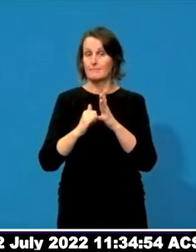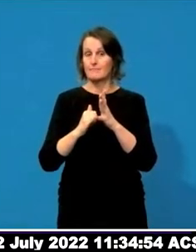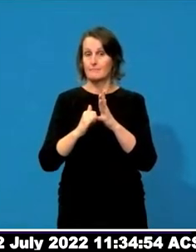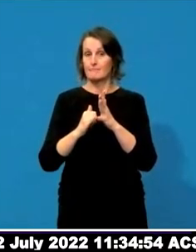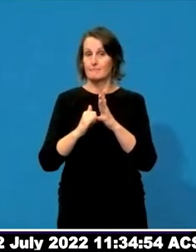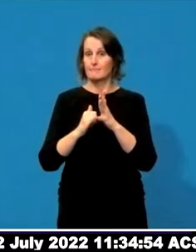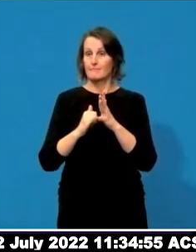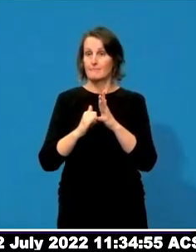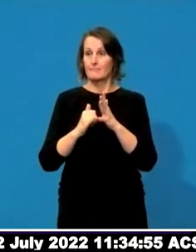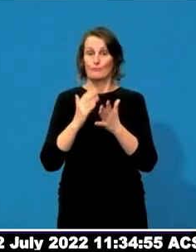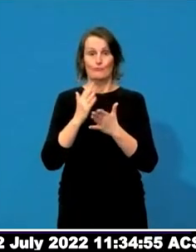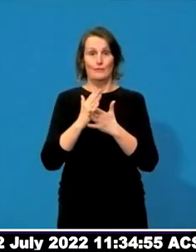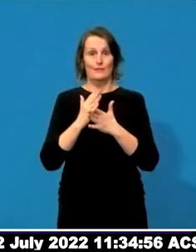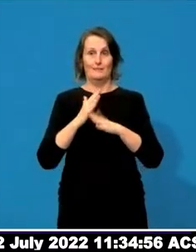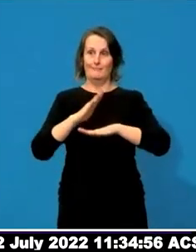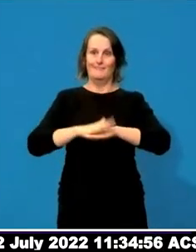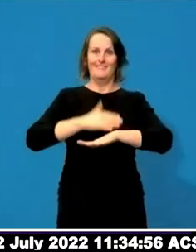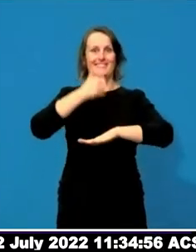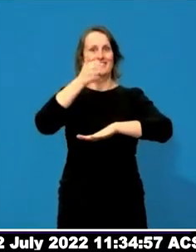in the period after we had